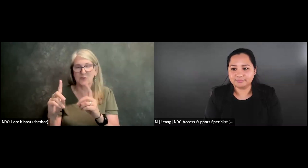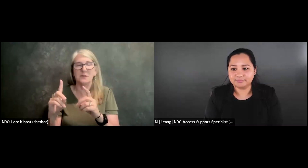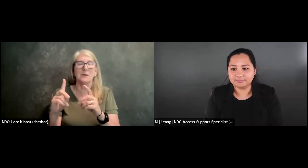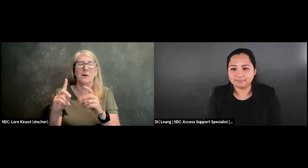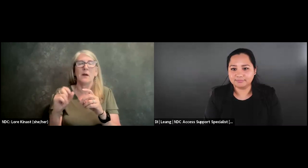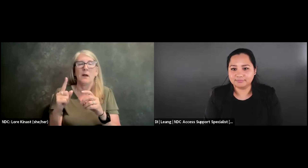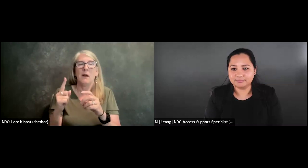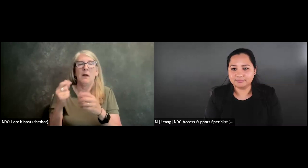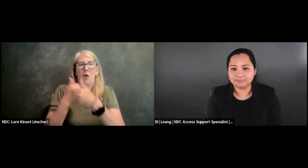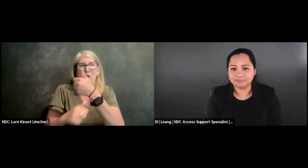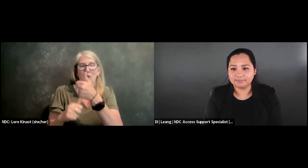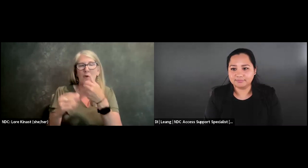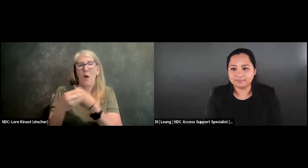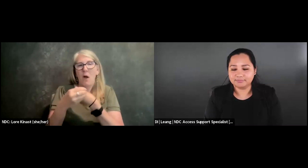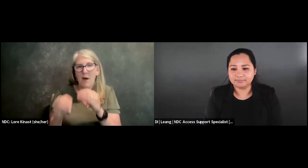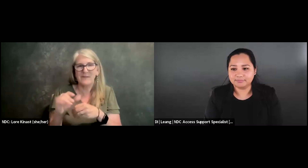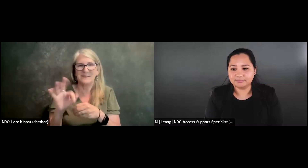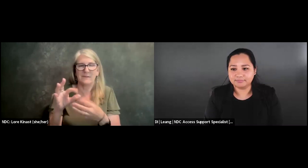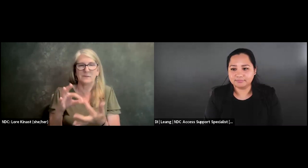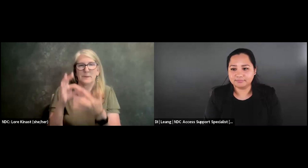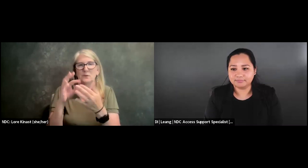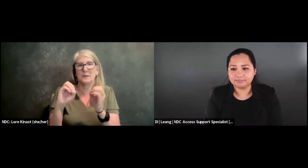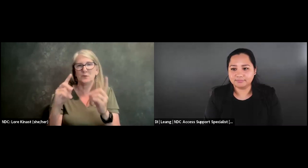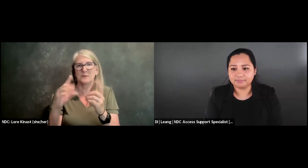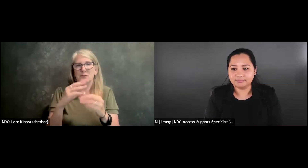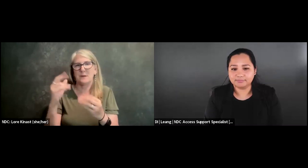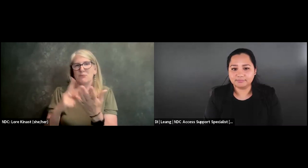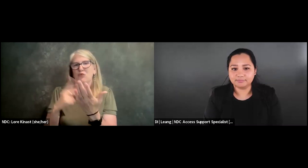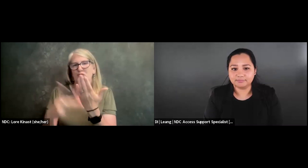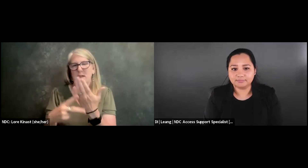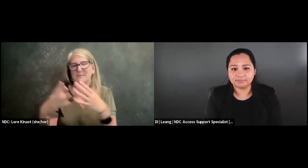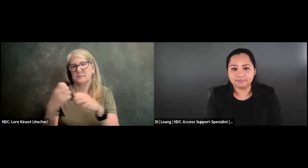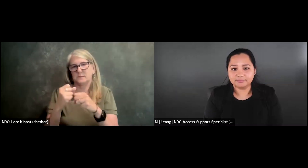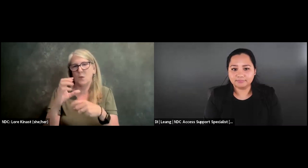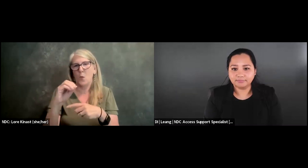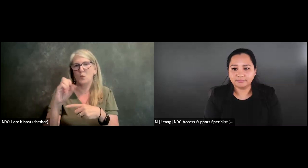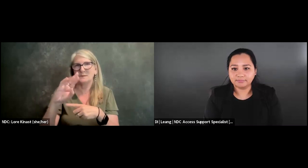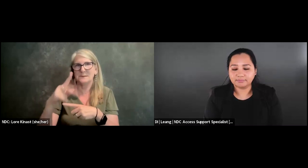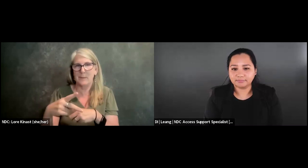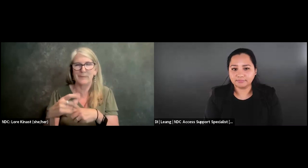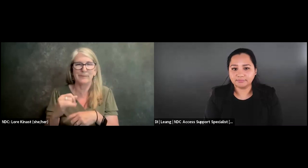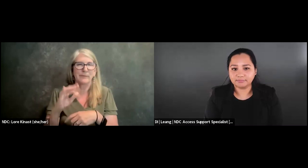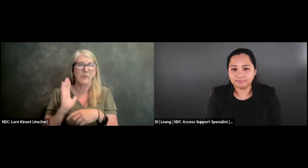of Education under the Office of Special Education Programs, or OSEP.